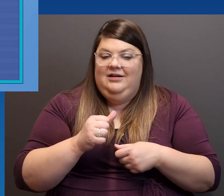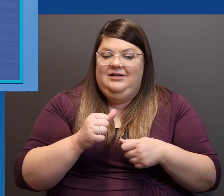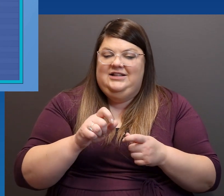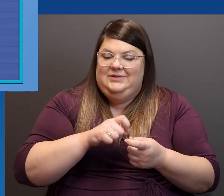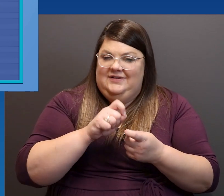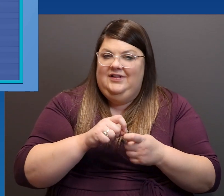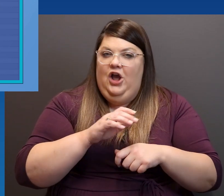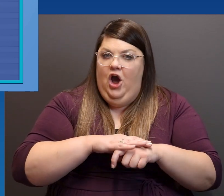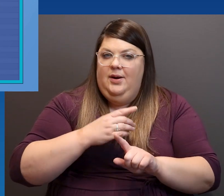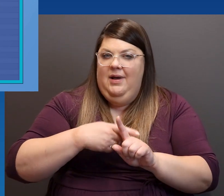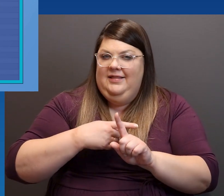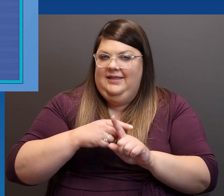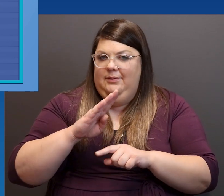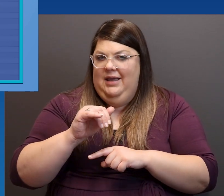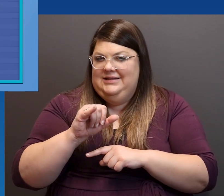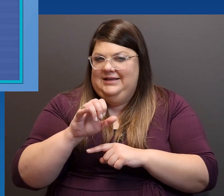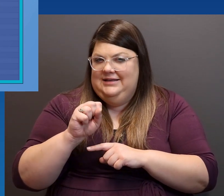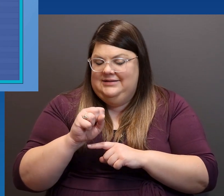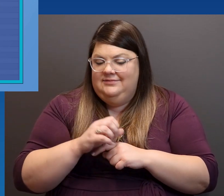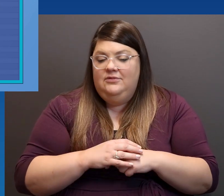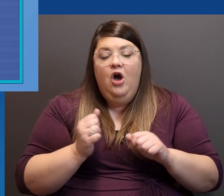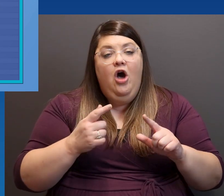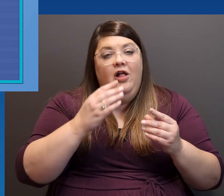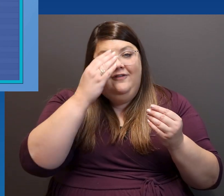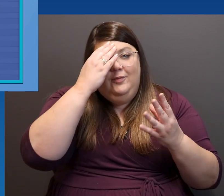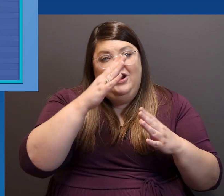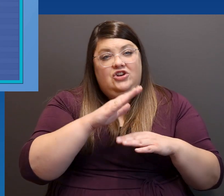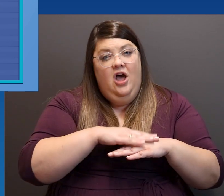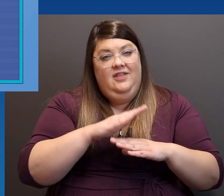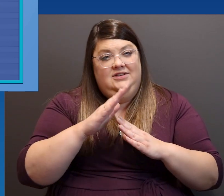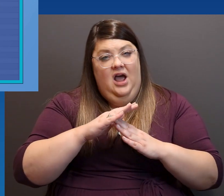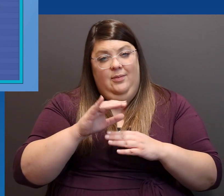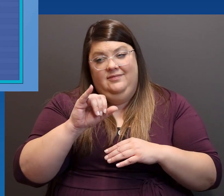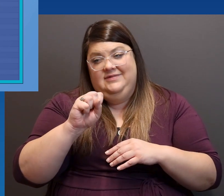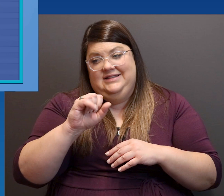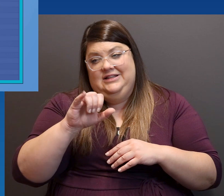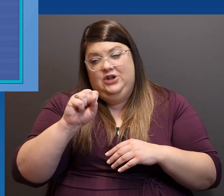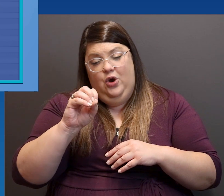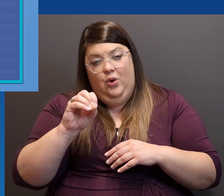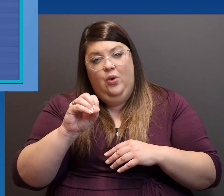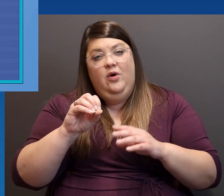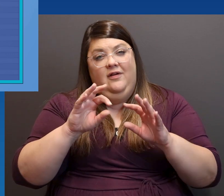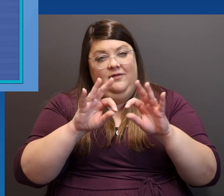All information at the top of the SISO record must be complete and accurate.